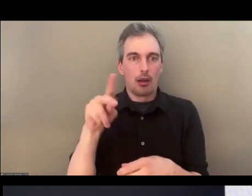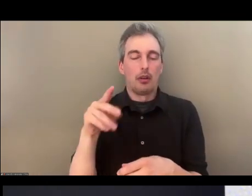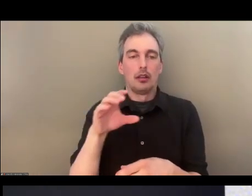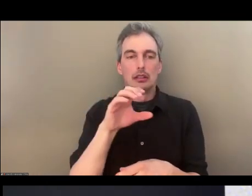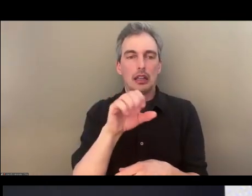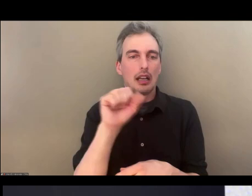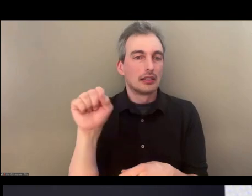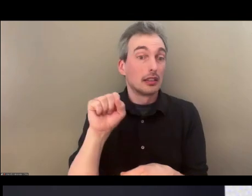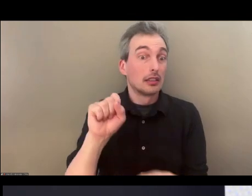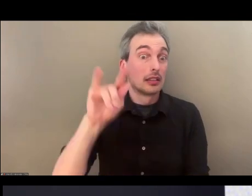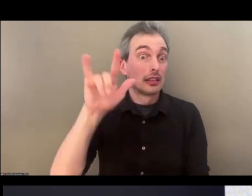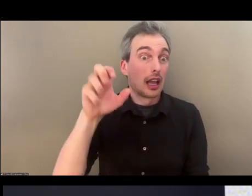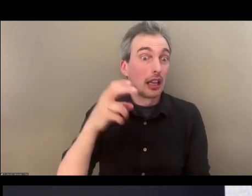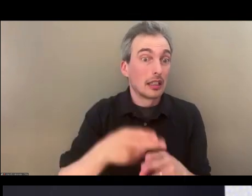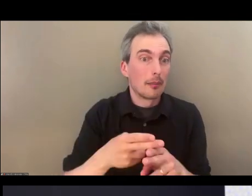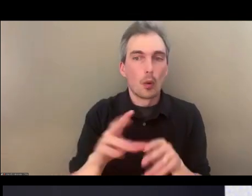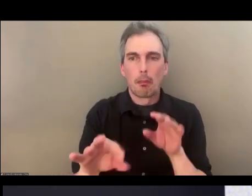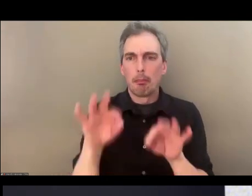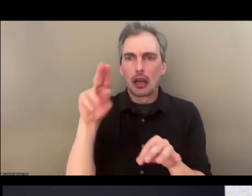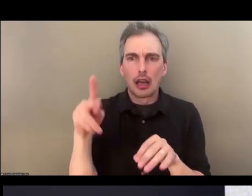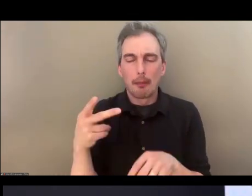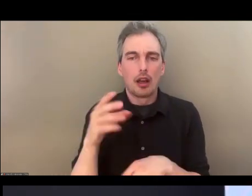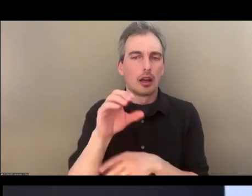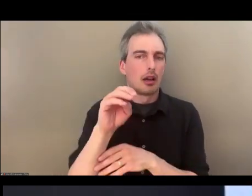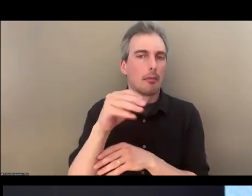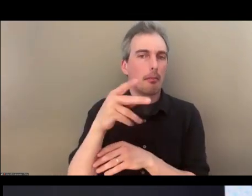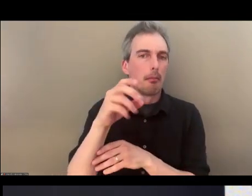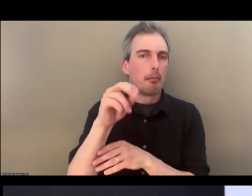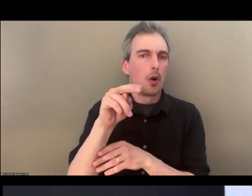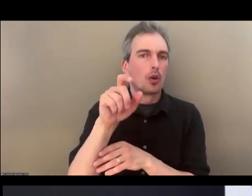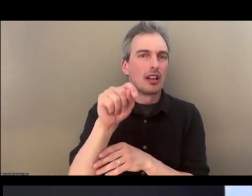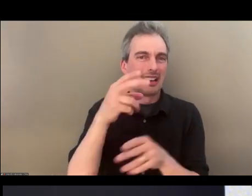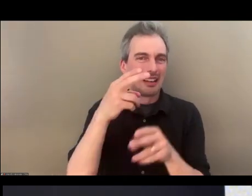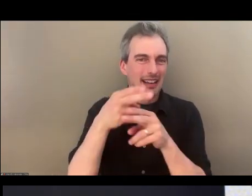It will pick up everything that's just germane to this group that I'm spending the time training.